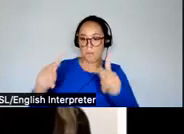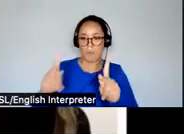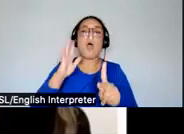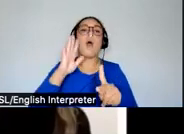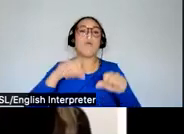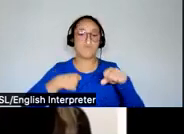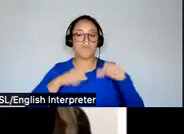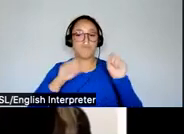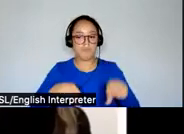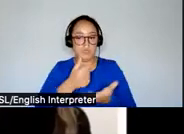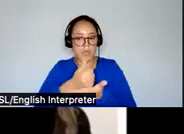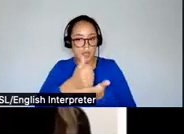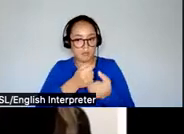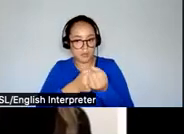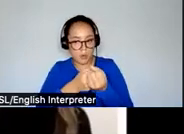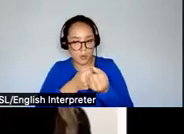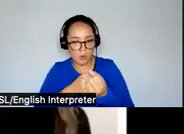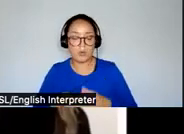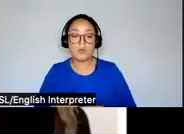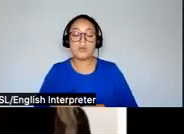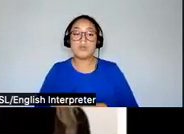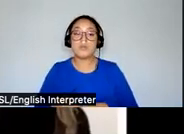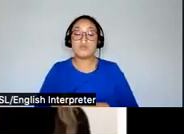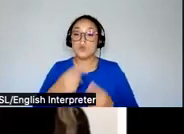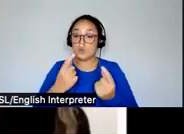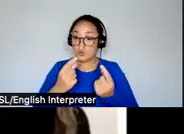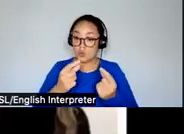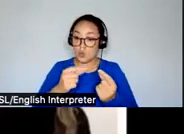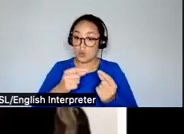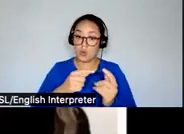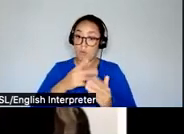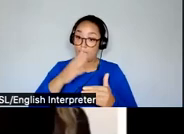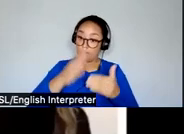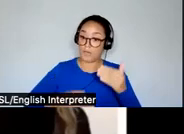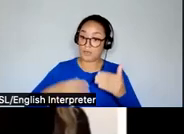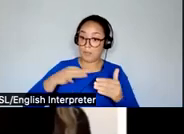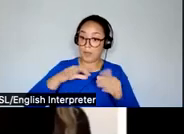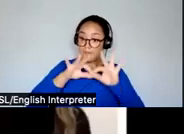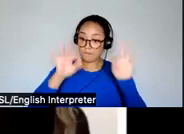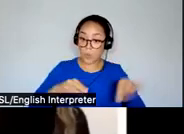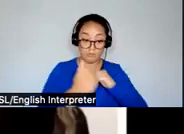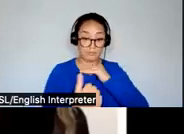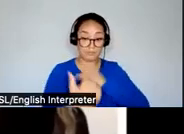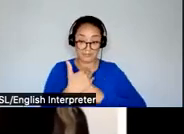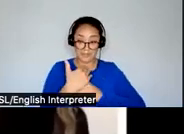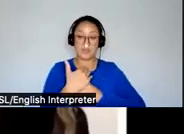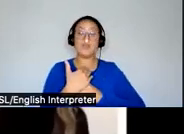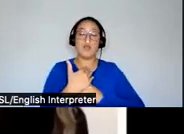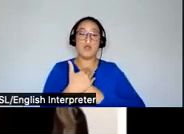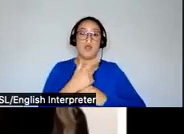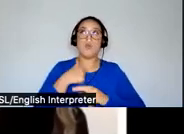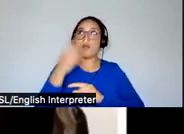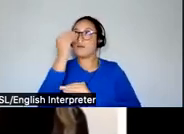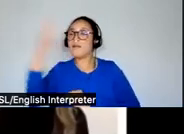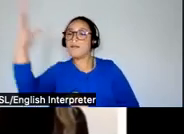application form and review your request, I would communicate with the park supervisor for approval of your request.